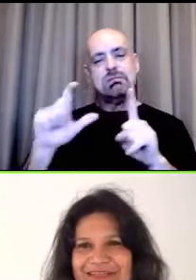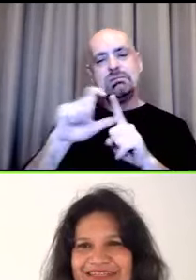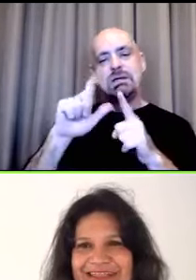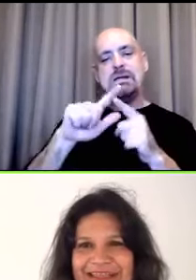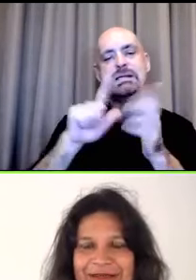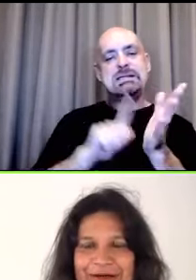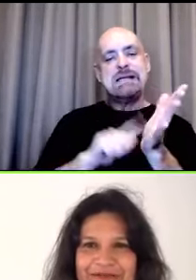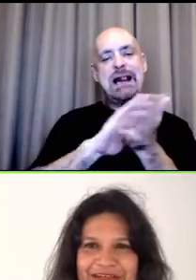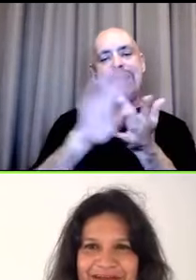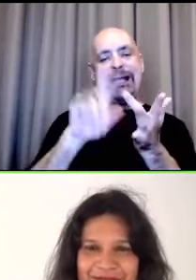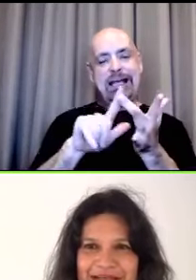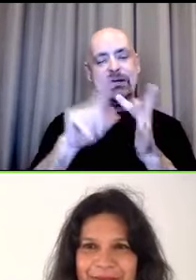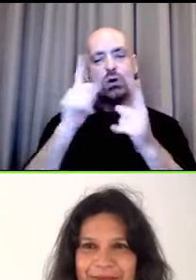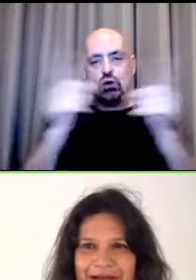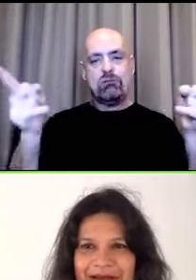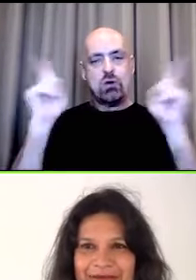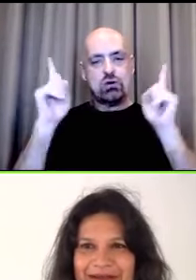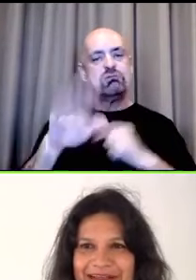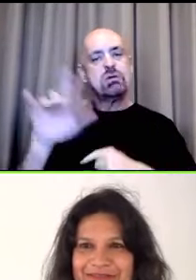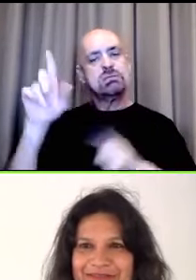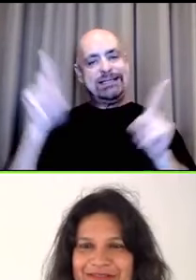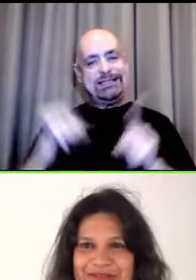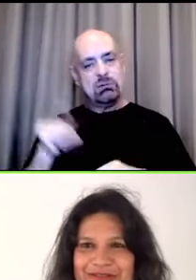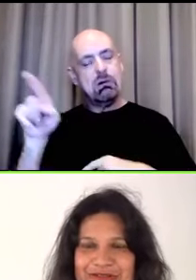side she's very practical, not letting it go because